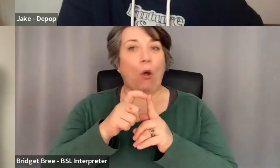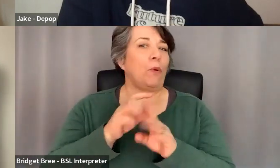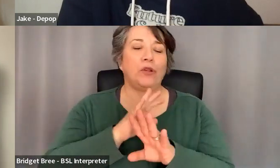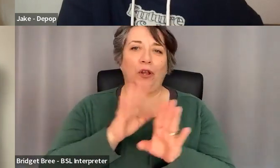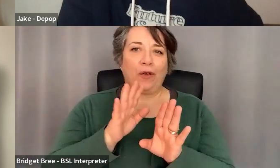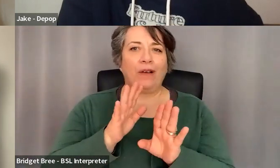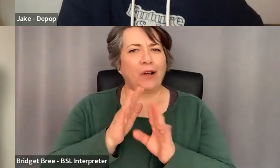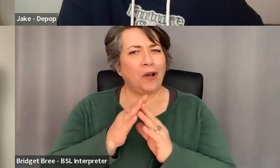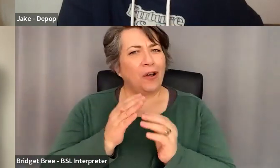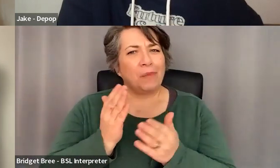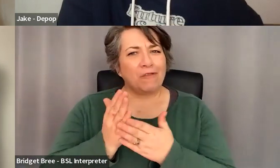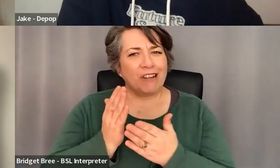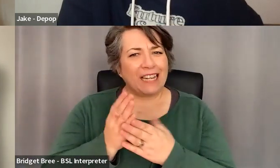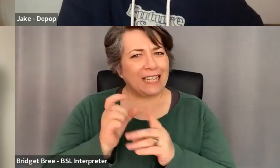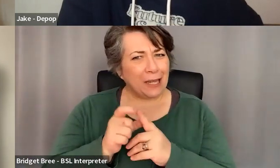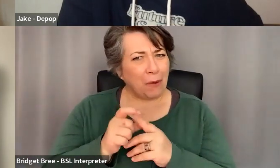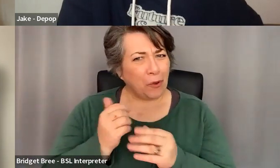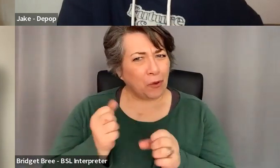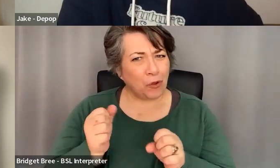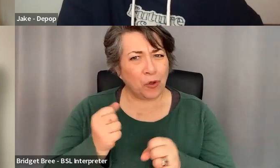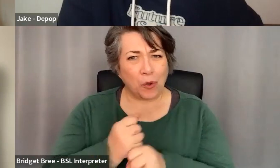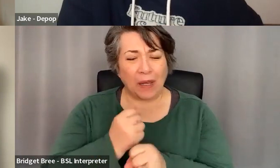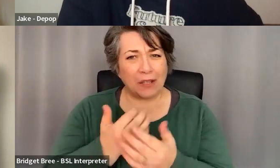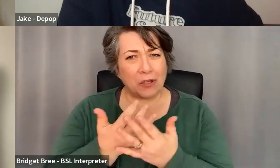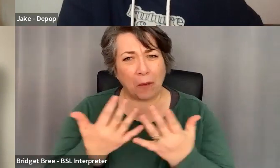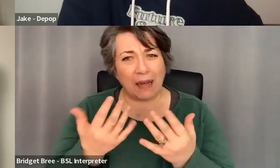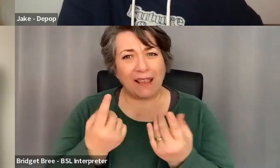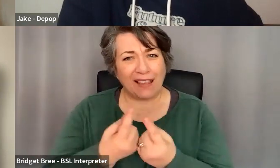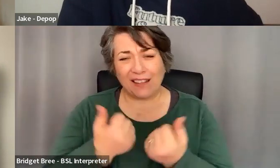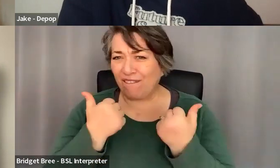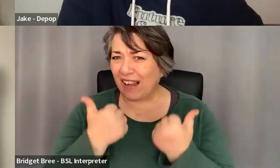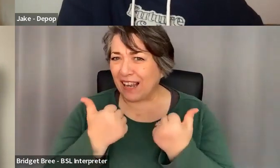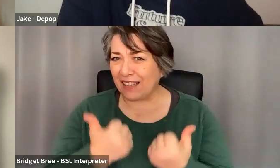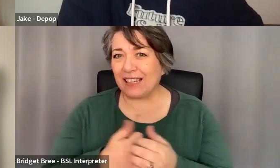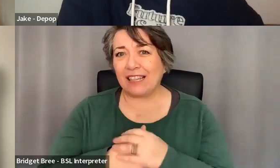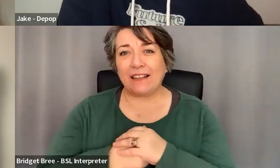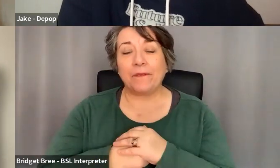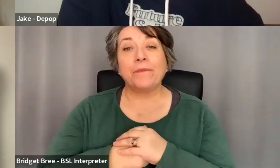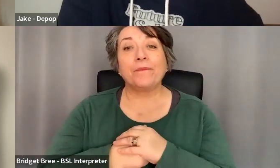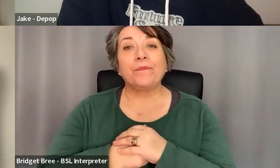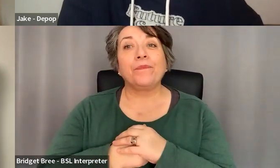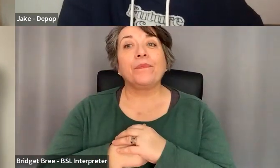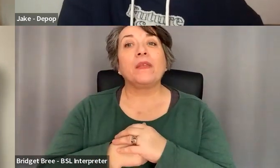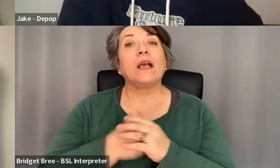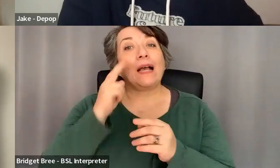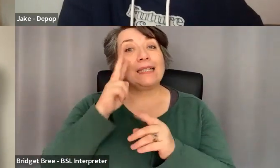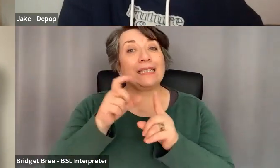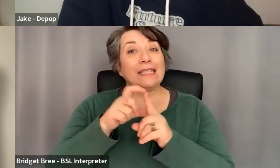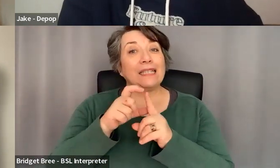I'm sure that you're gonna get quite a few applications for my candidates. doing, I am sure you'll have a few applications for my candidates. I see that Depop was advertised research based roles.